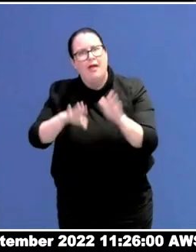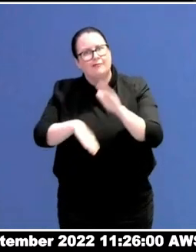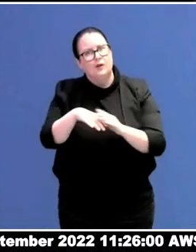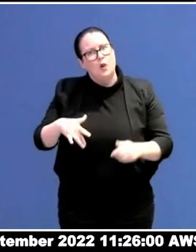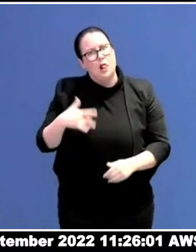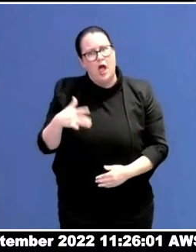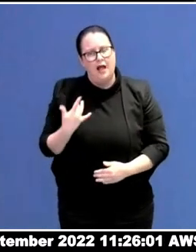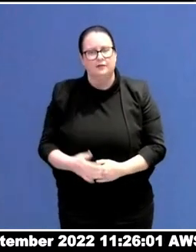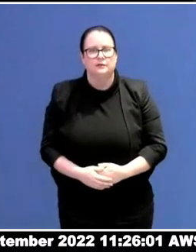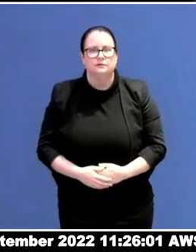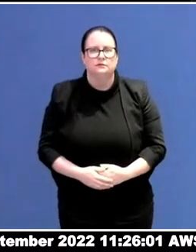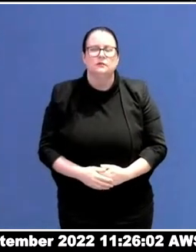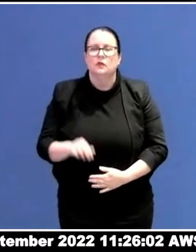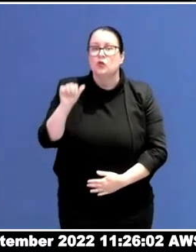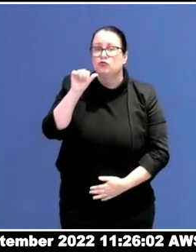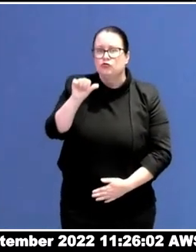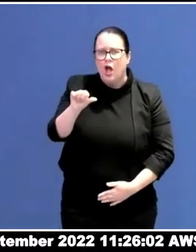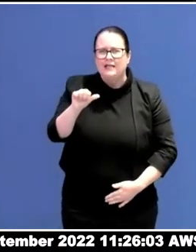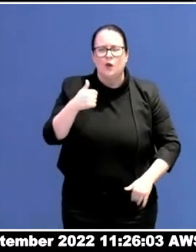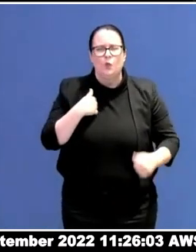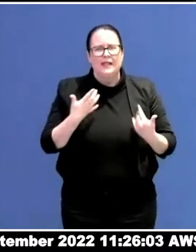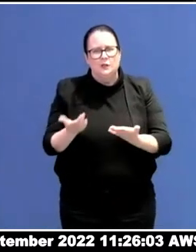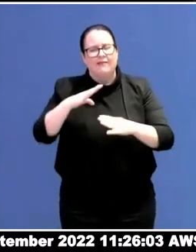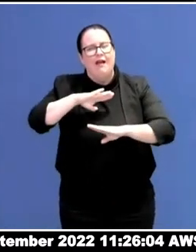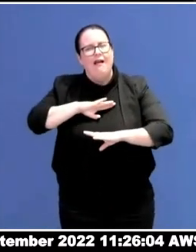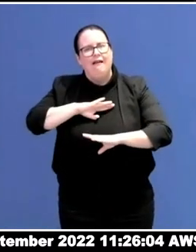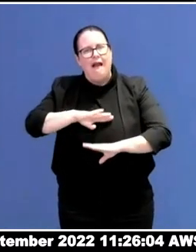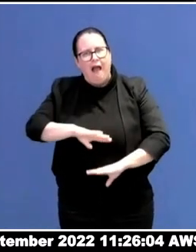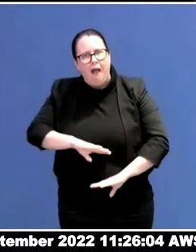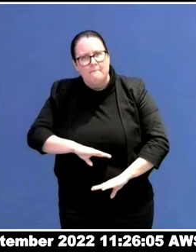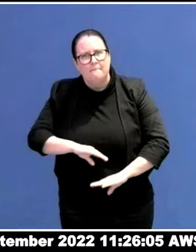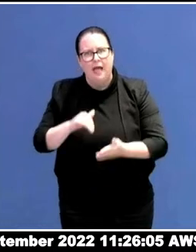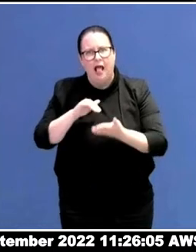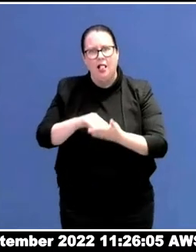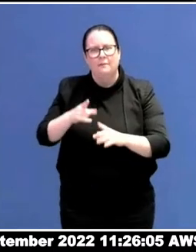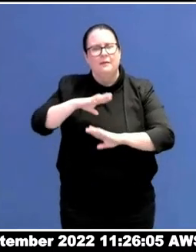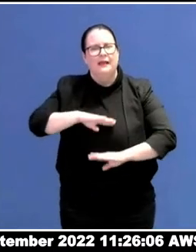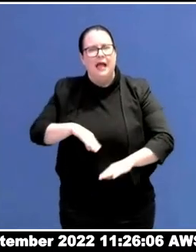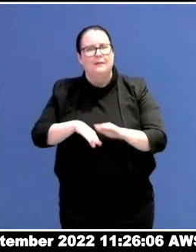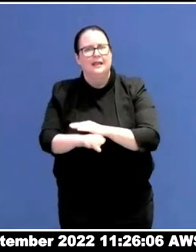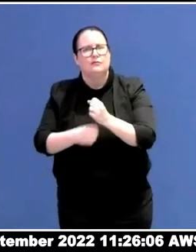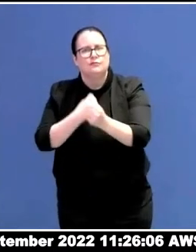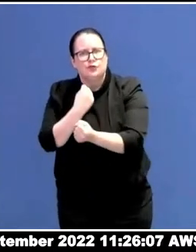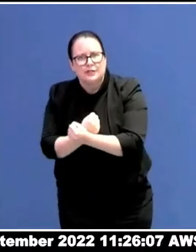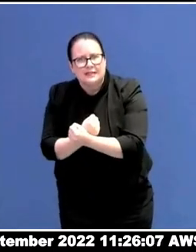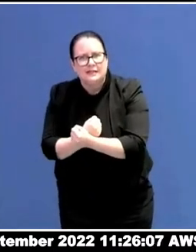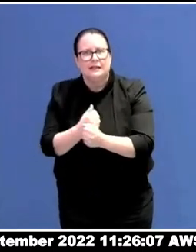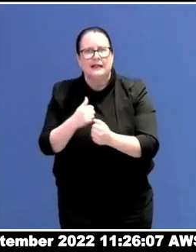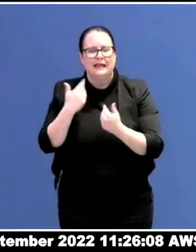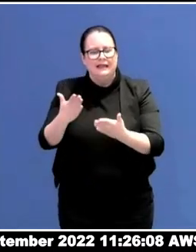The calm has to be brought into the prison and that's with true understanding and that - that love and redemptious approach.